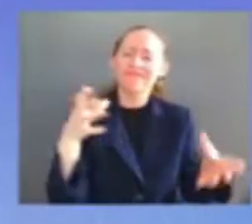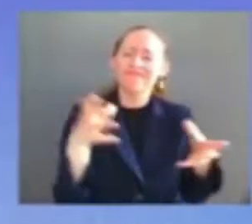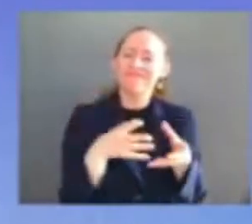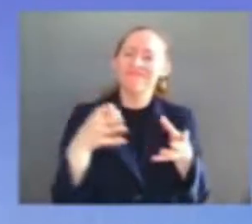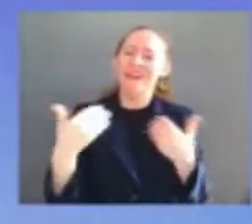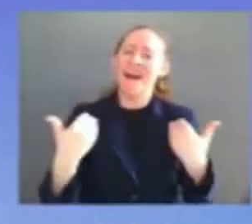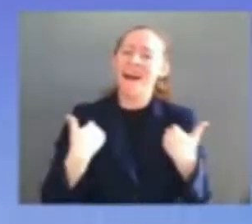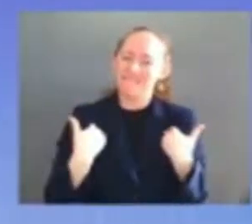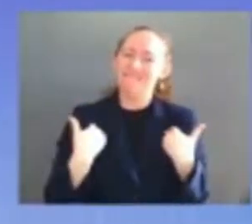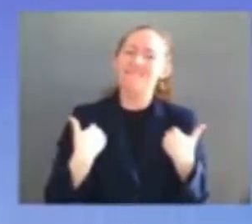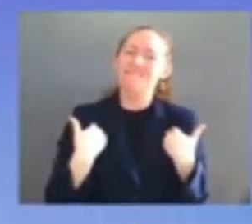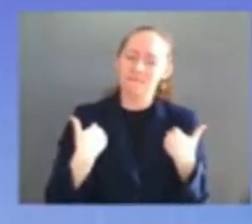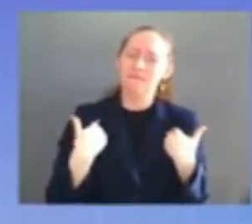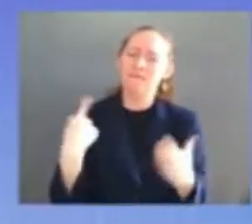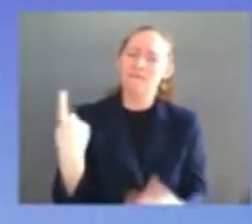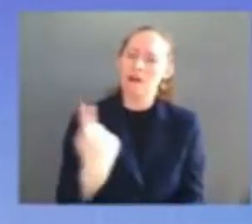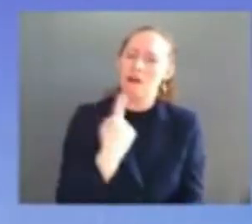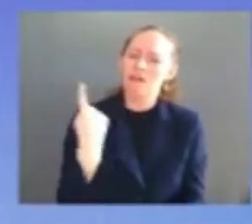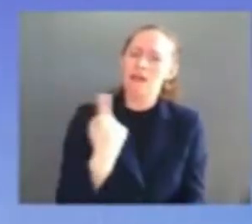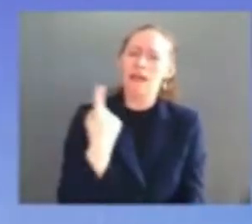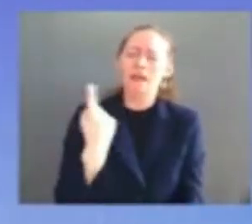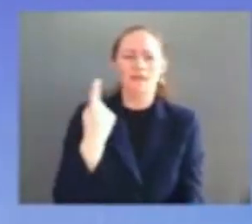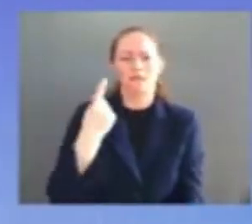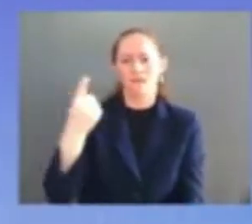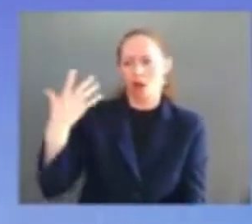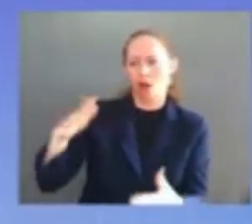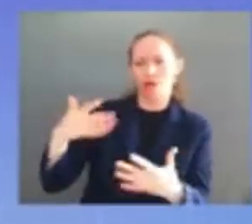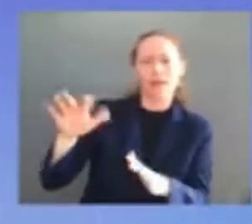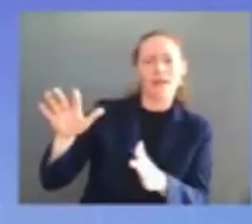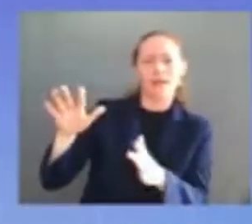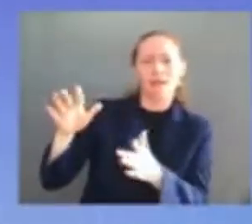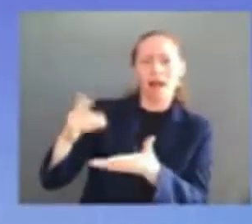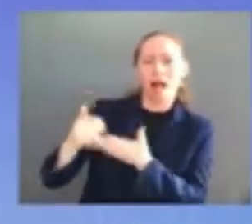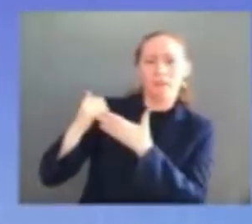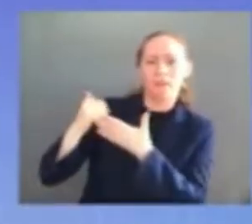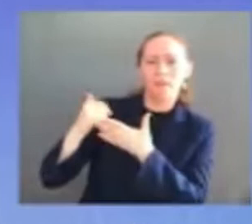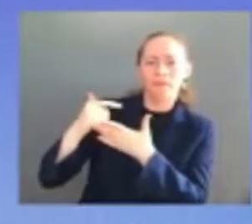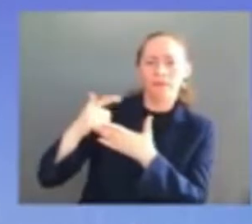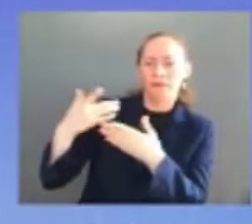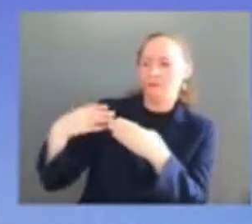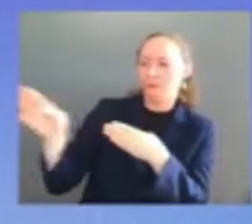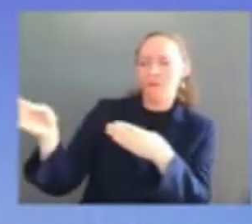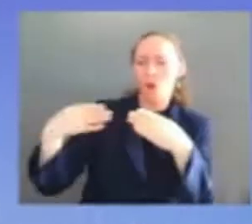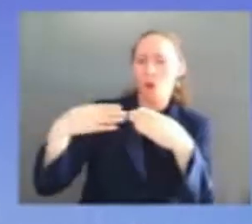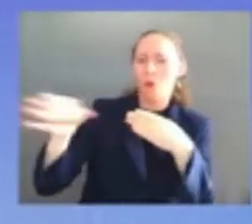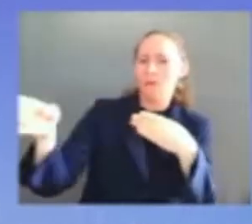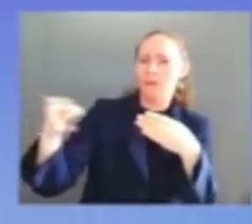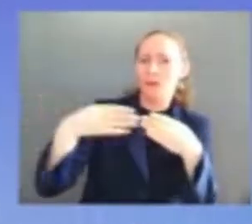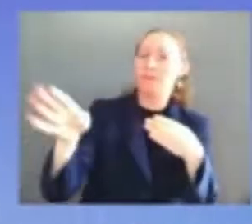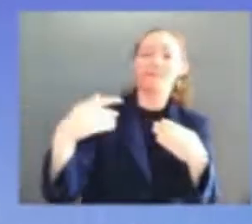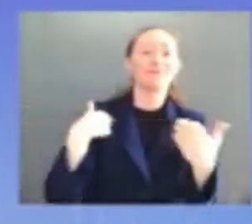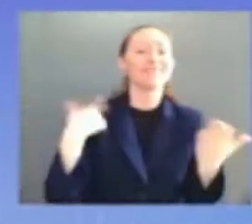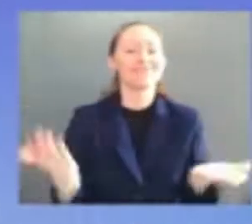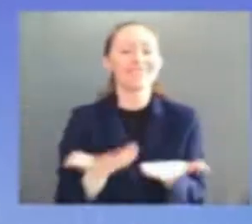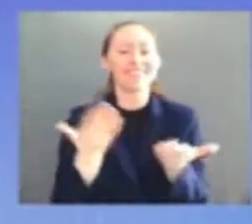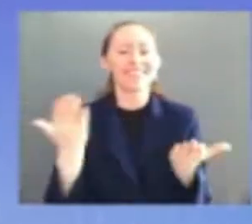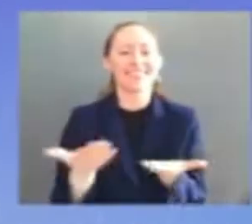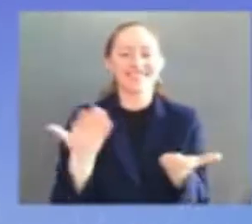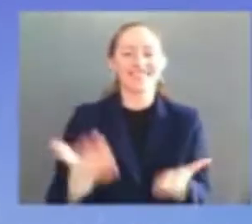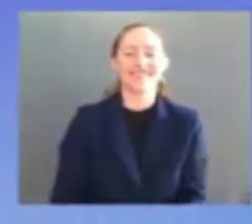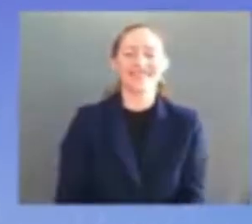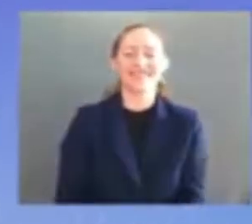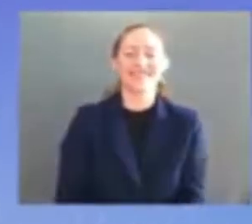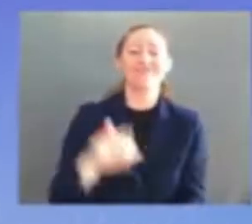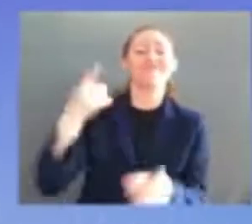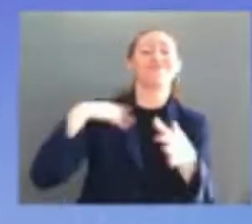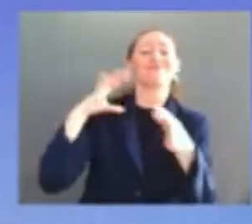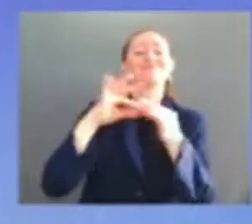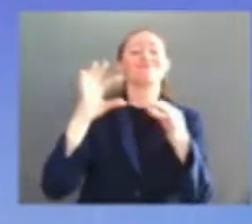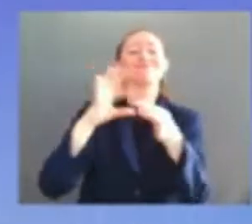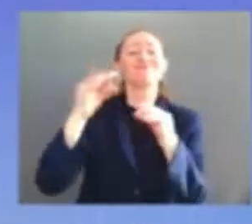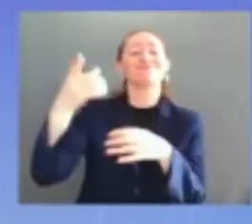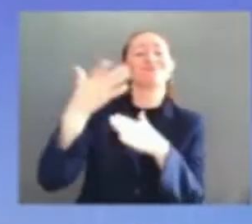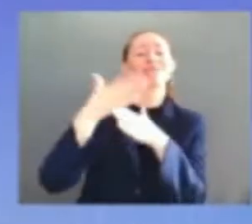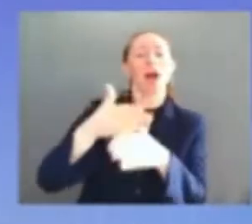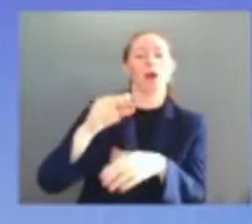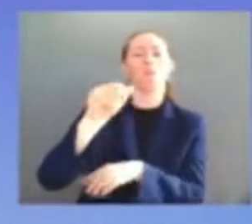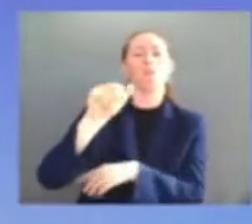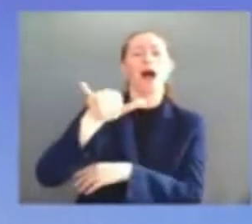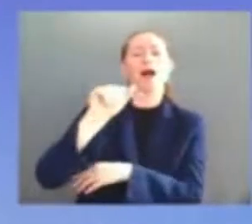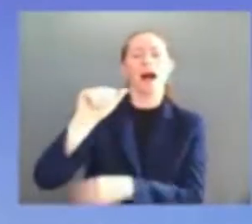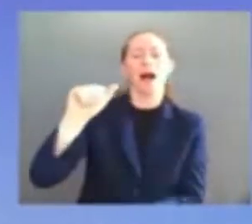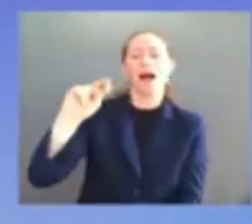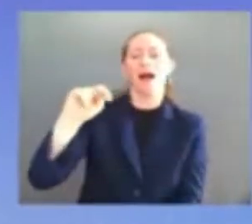and in the poetic words of dr maya angelou i do so now while bringing the gifts my ancestors gave